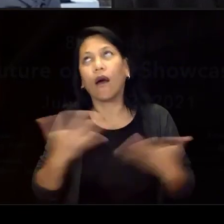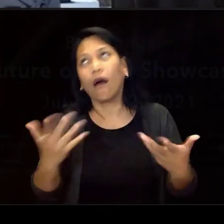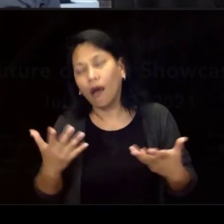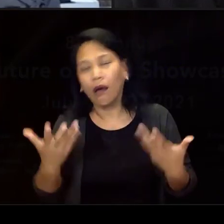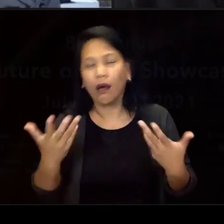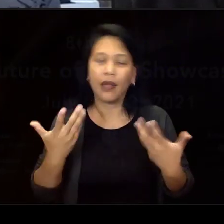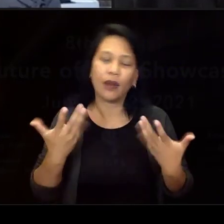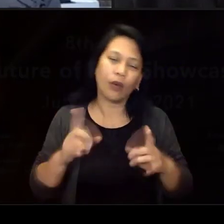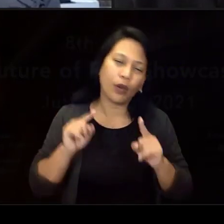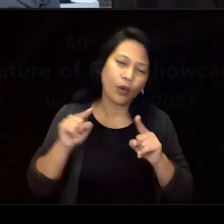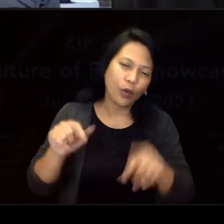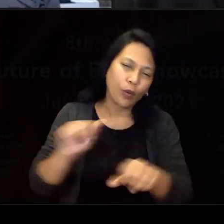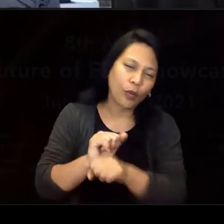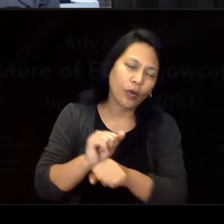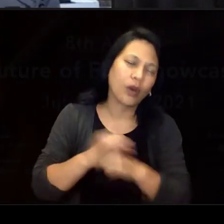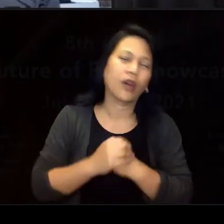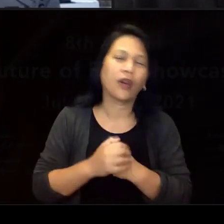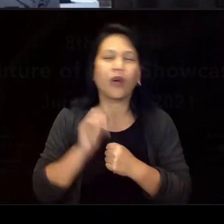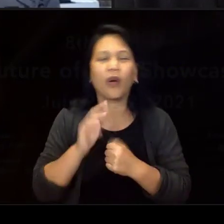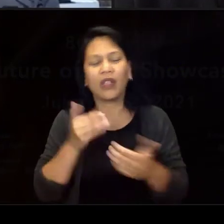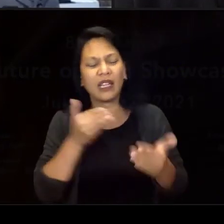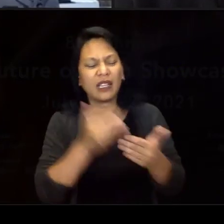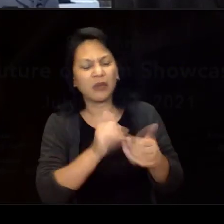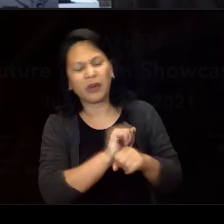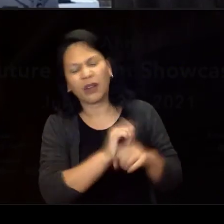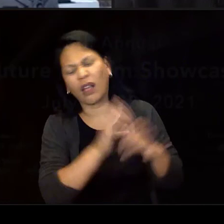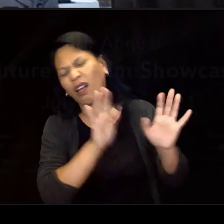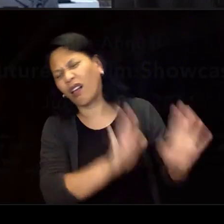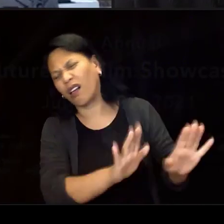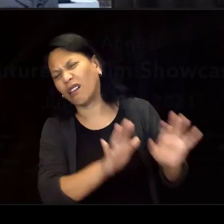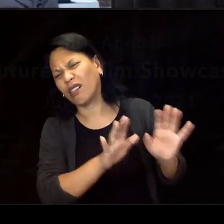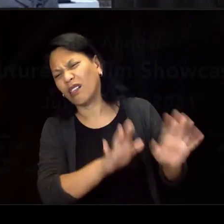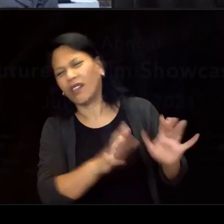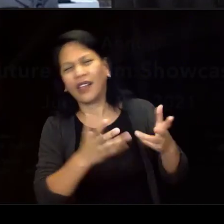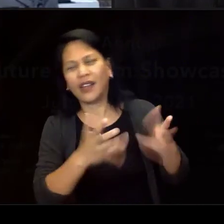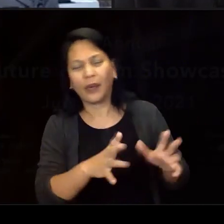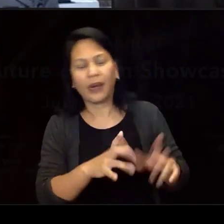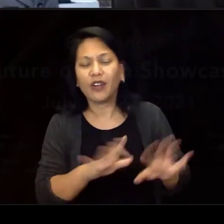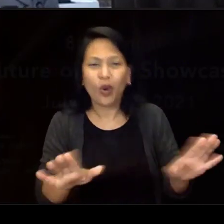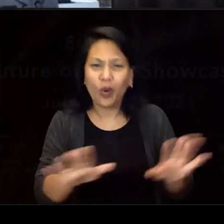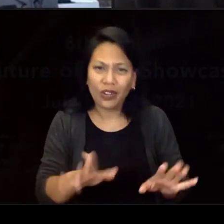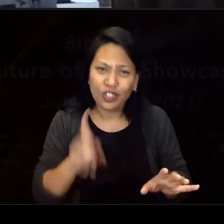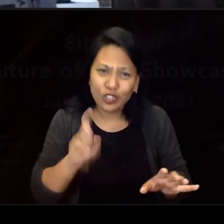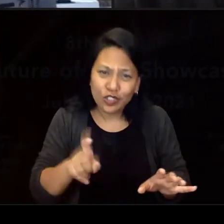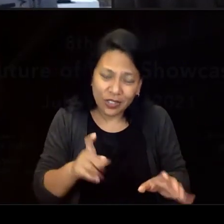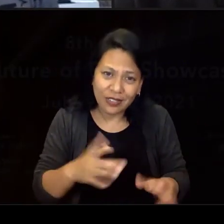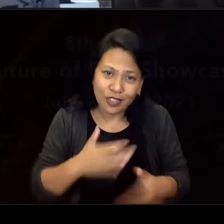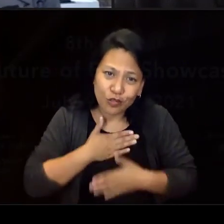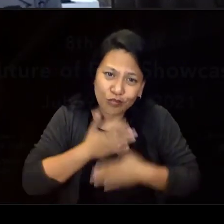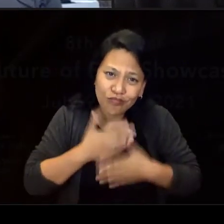You don't want to, you know, so the way your energy, I just feel it through the screen, Mikey, and all of you is so